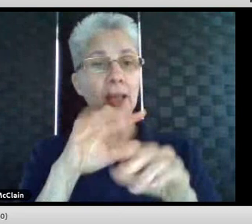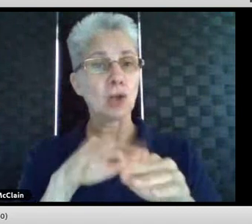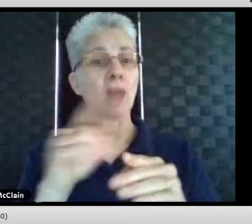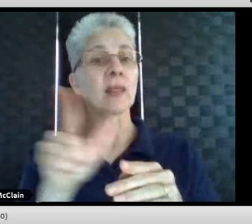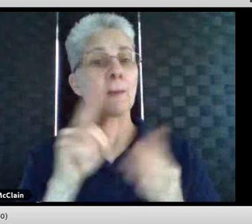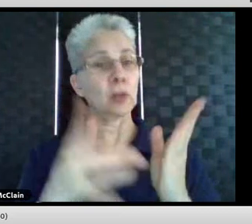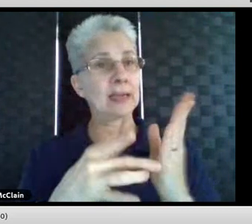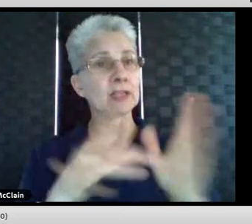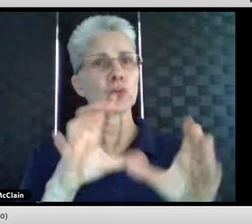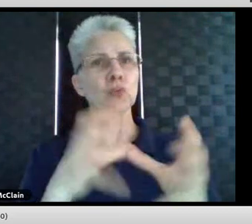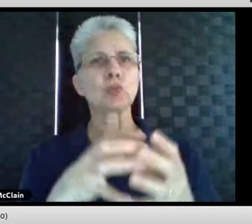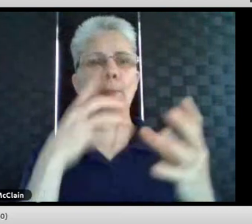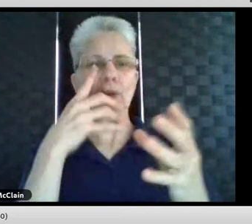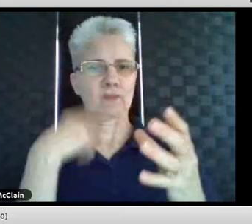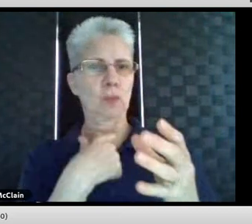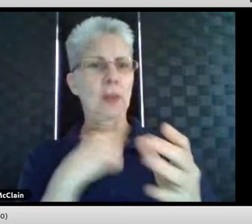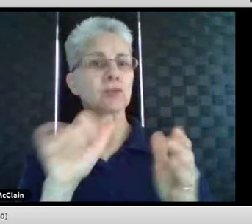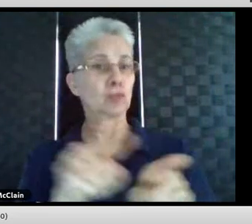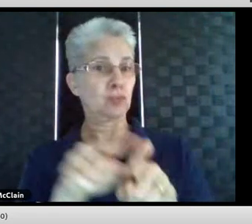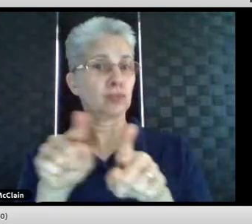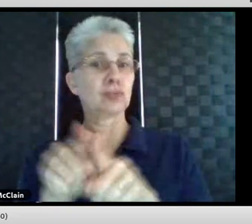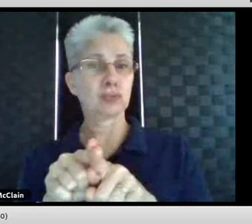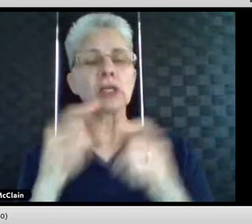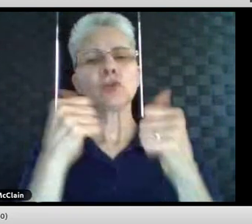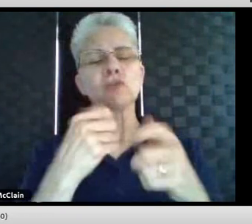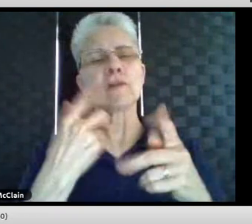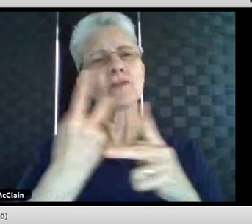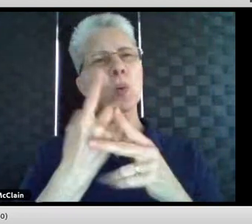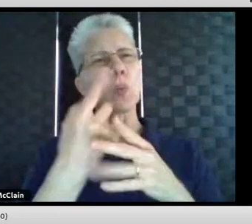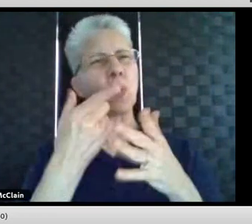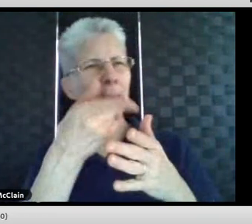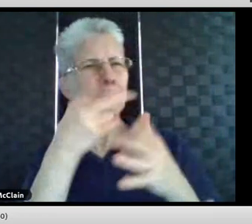to do so much for us. And we're trying to figure out what the person wants,